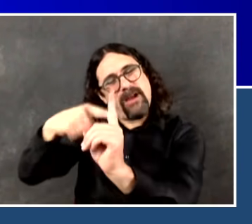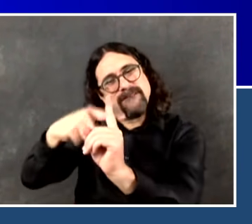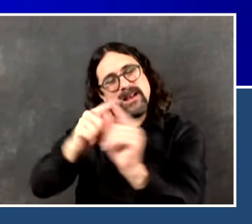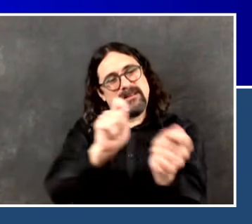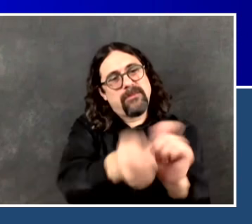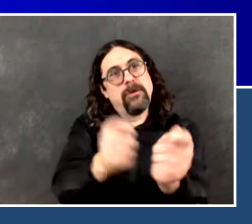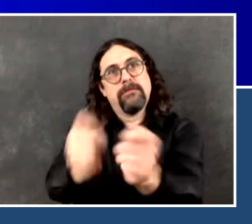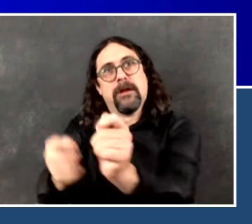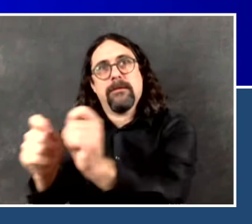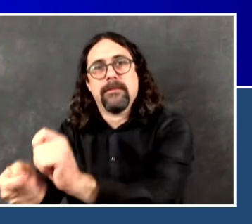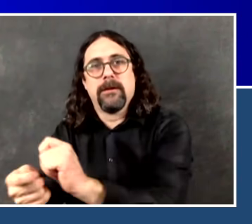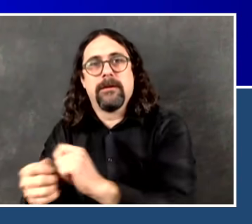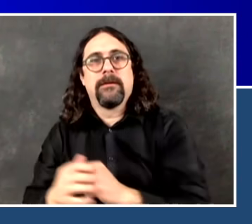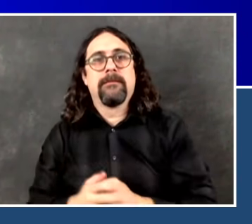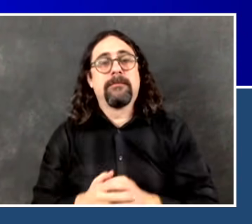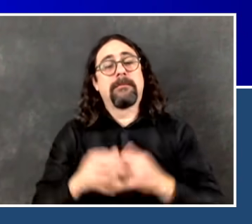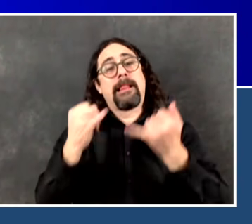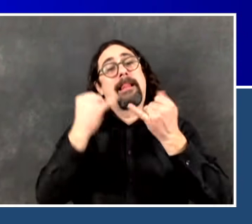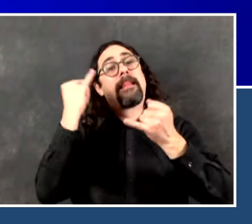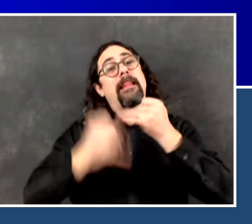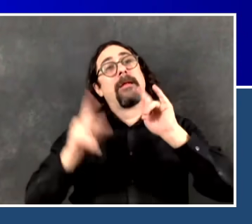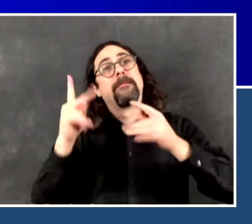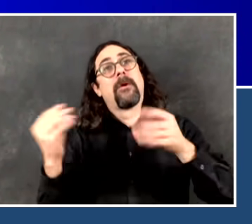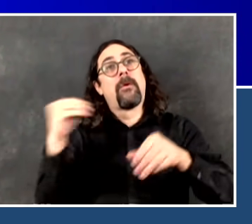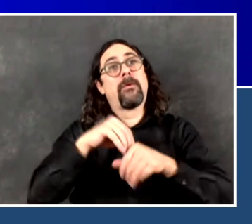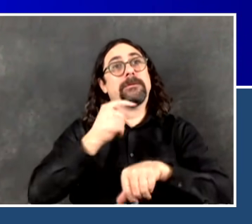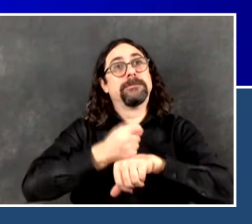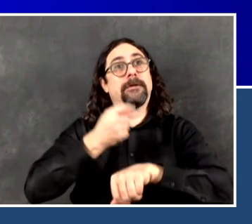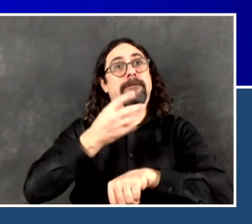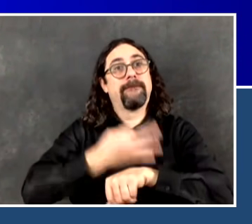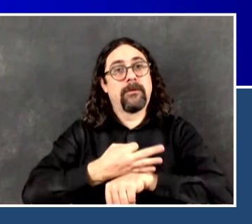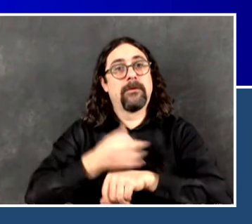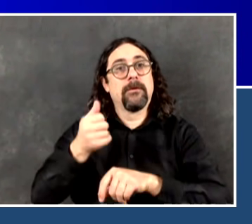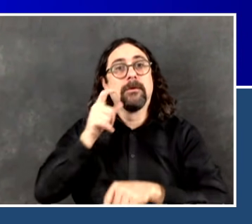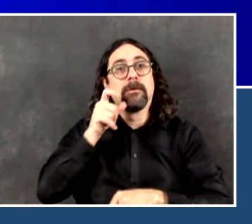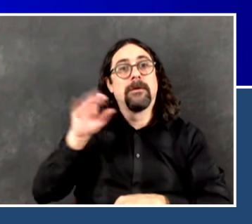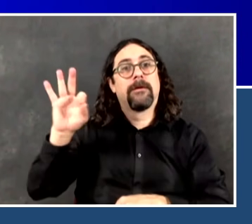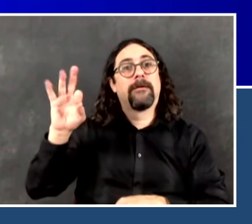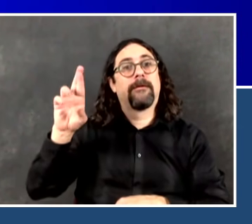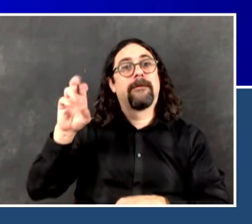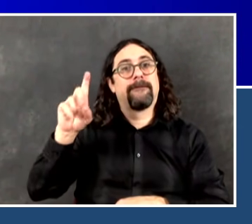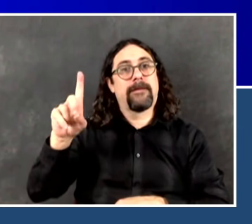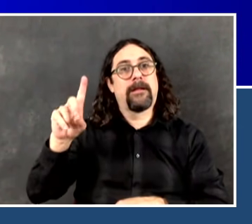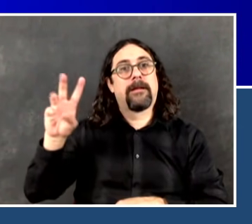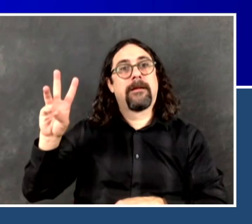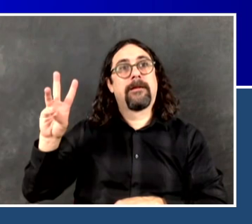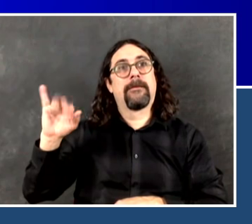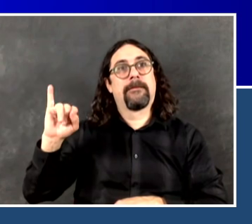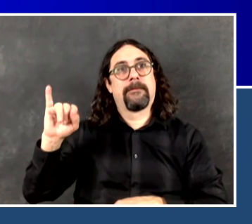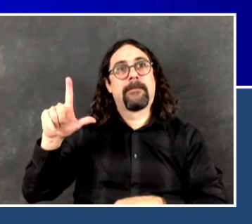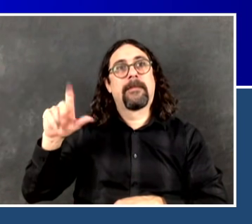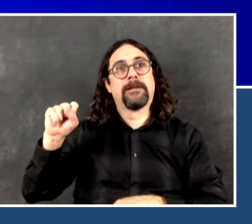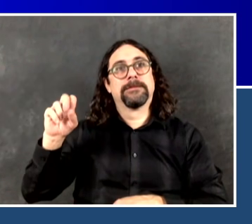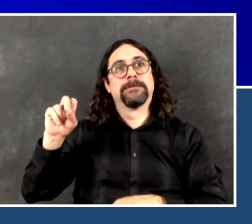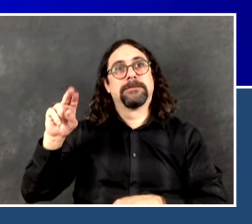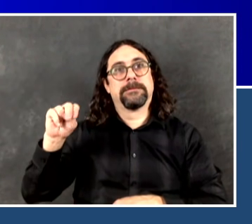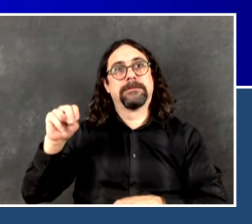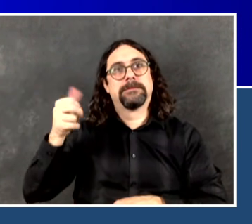OVER AND OVER AGAIN IT CAN AND MUST BE DONE. AN FRED WILSON. A LEGEND IN THE